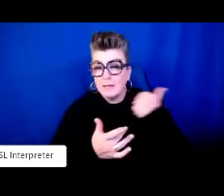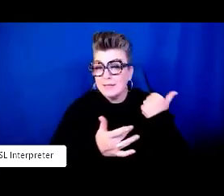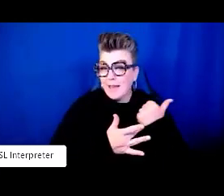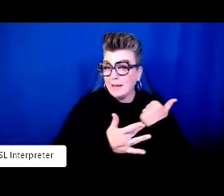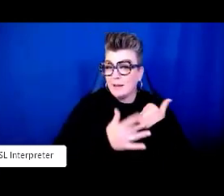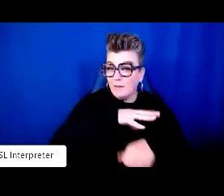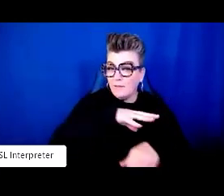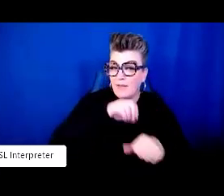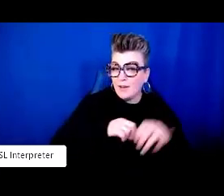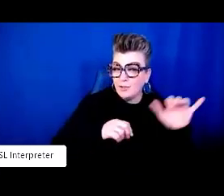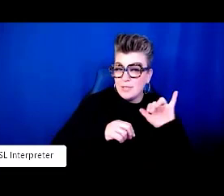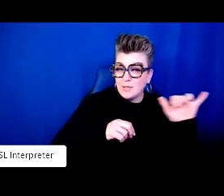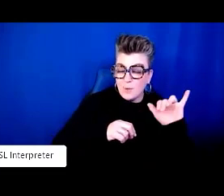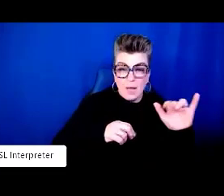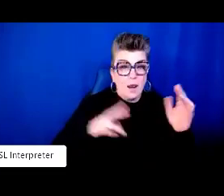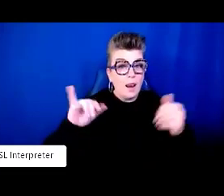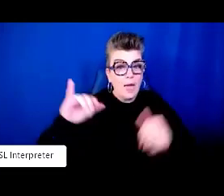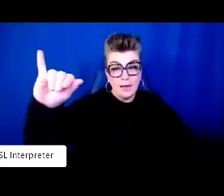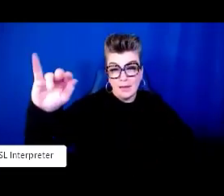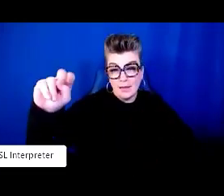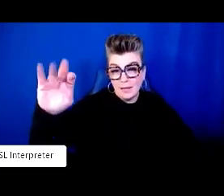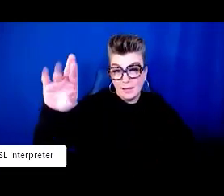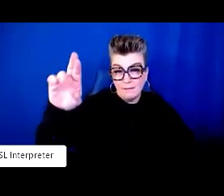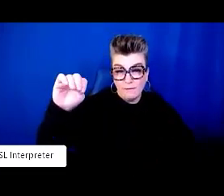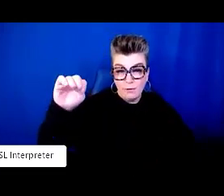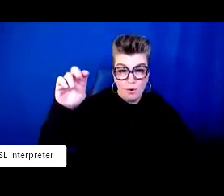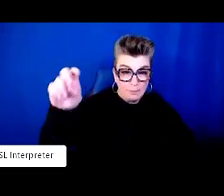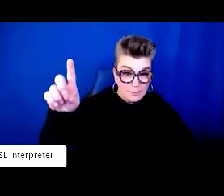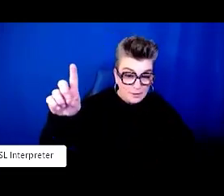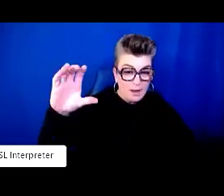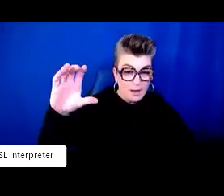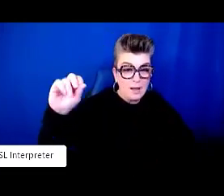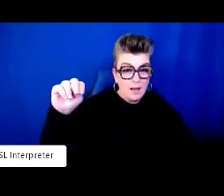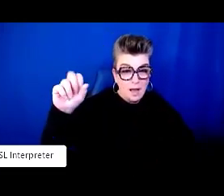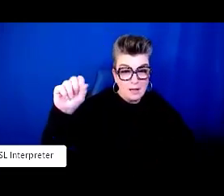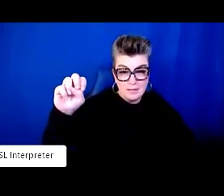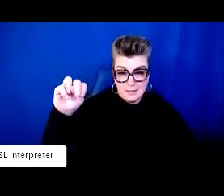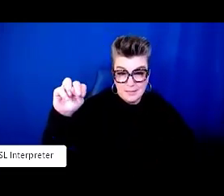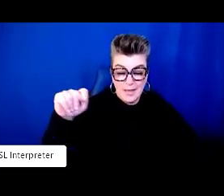such as informed consent, privacy and agreements governing the use of primary data.